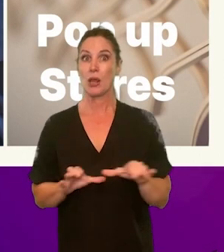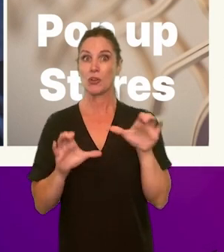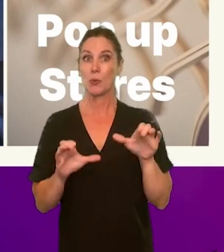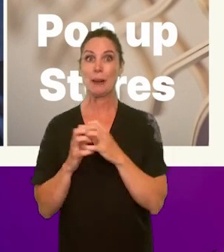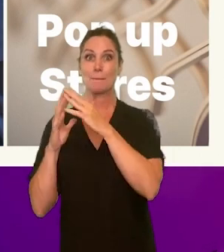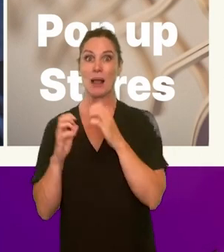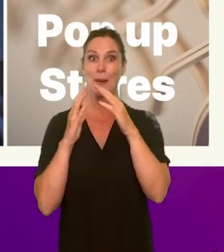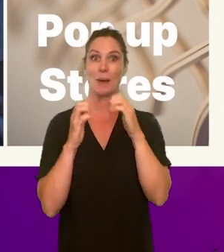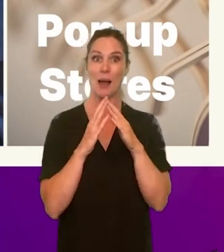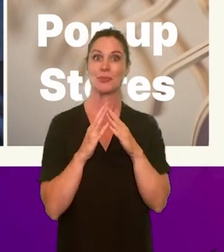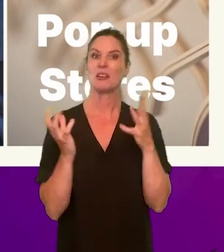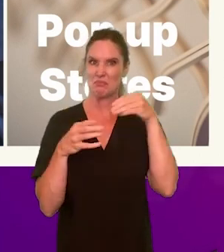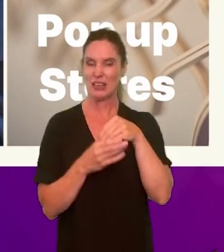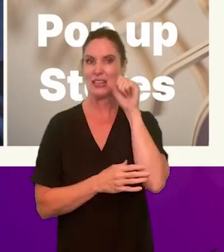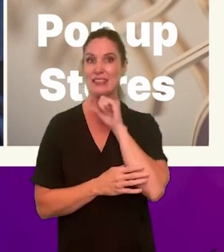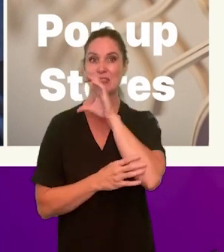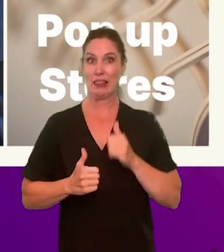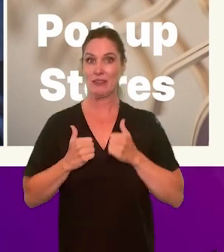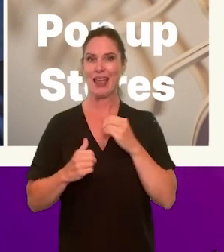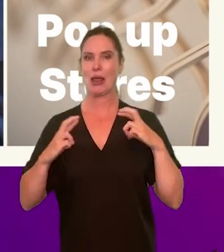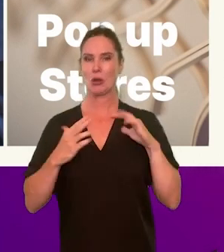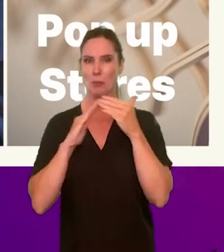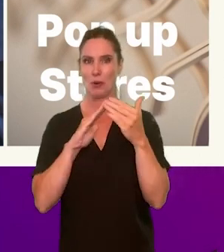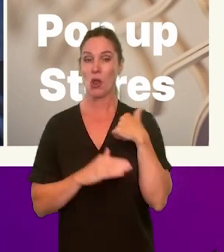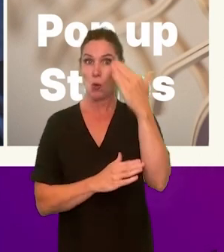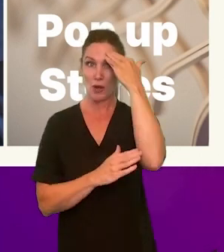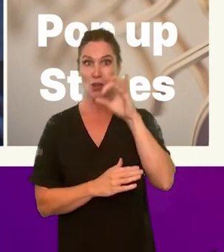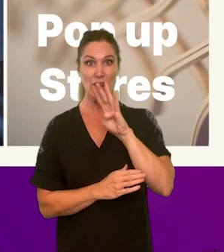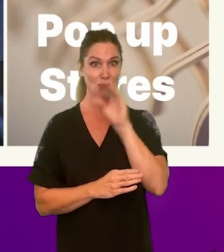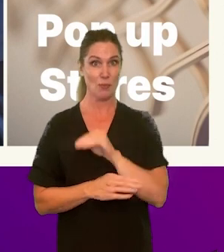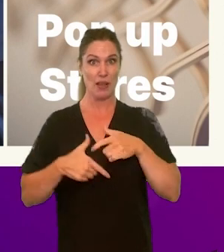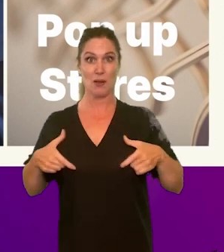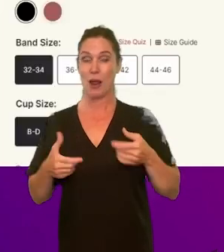because we know that 84% of apparel purchases still happen through a combination of online and in-person.